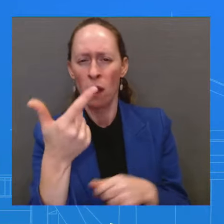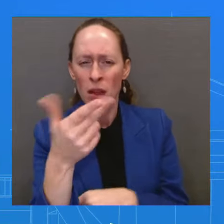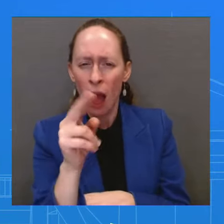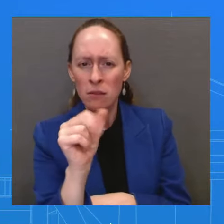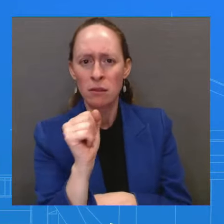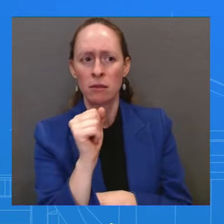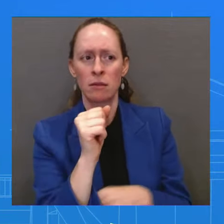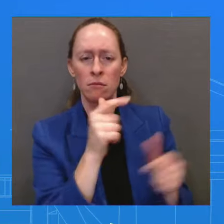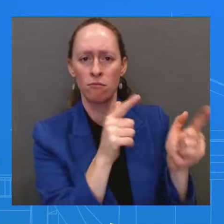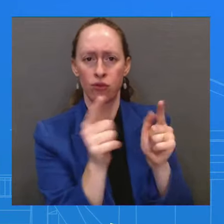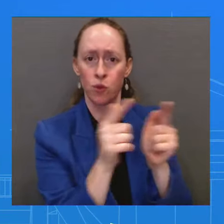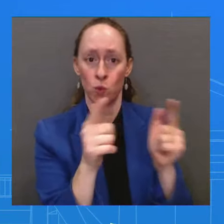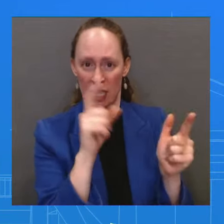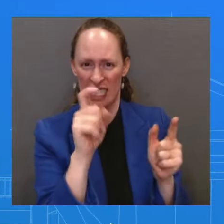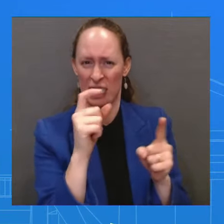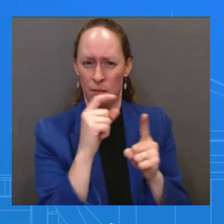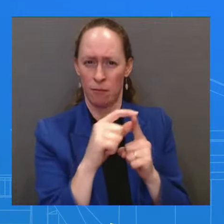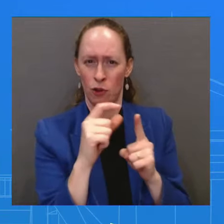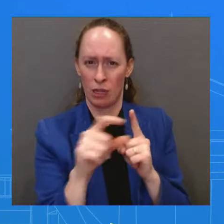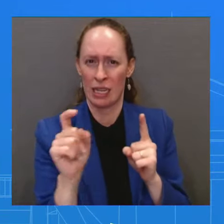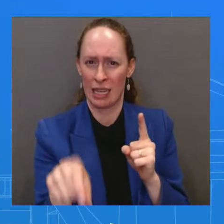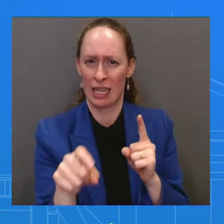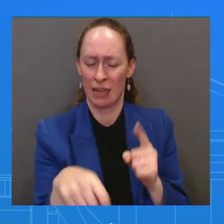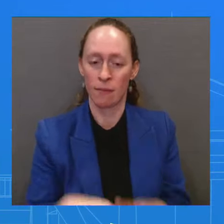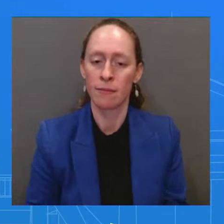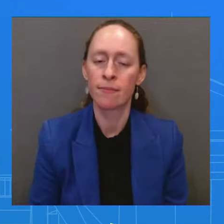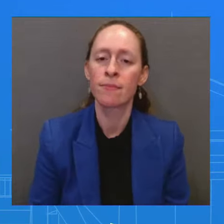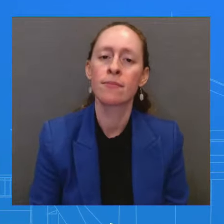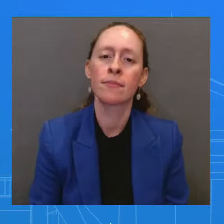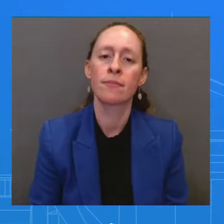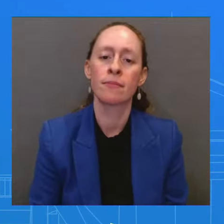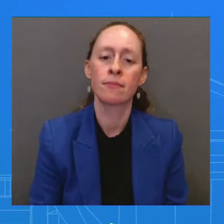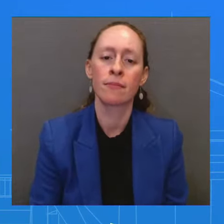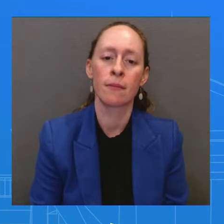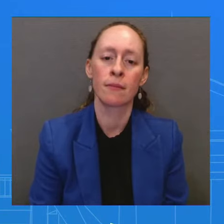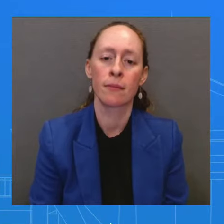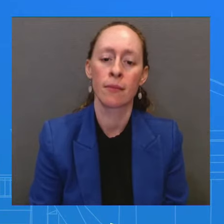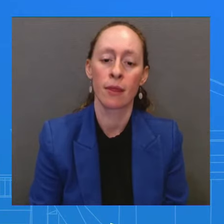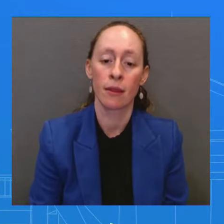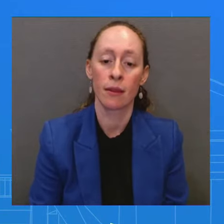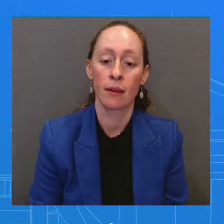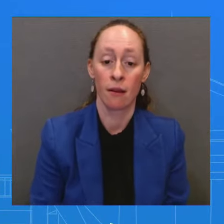from Iranian Revolutionary Guard to militant groups in Yemen, in violation of international law